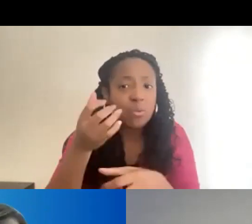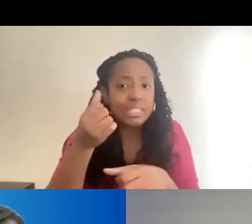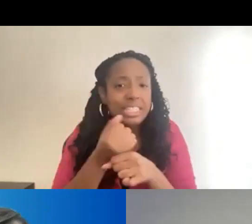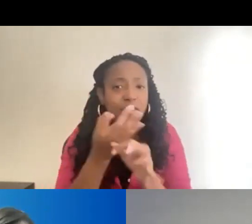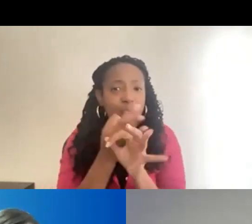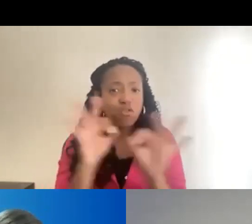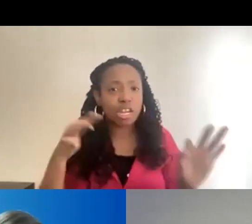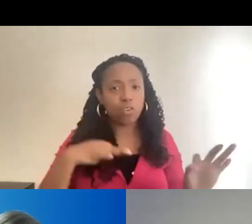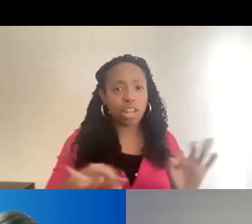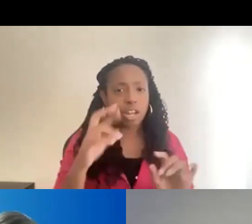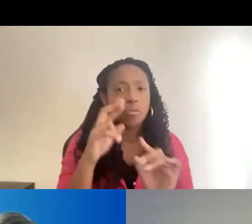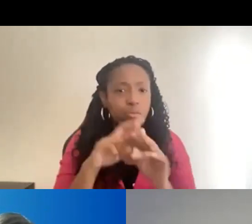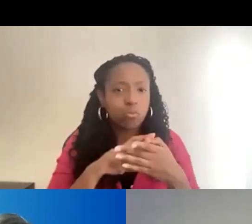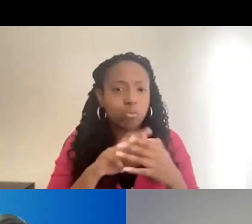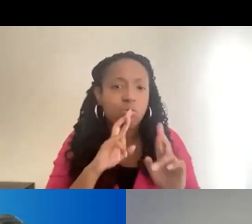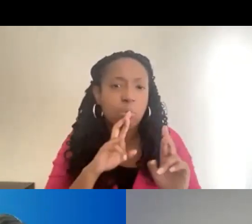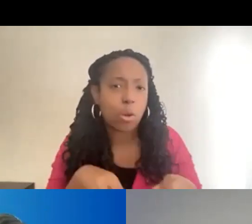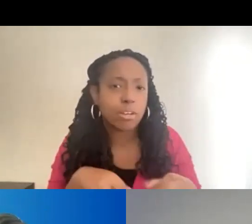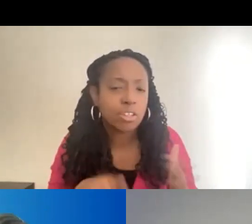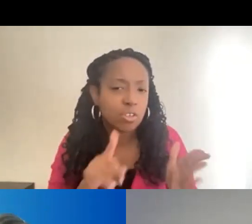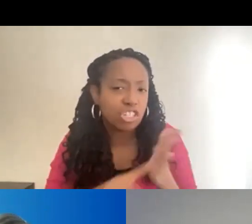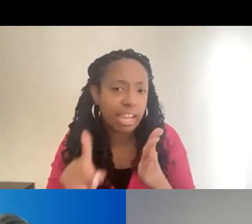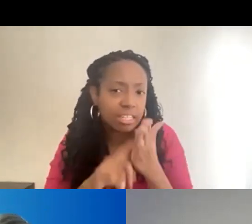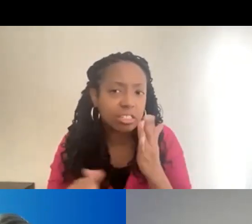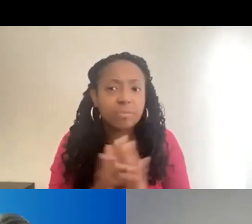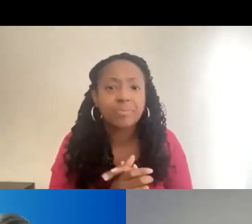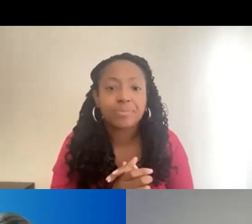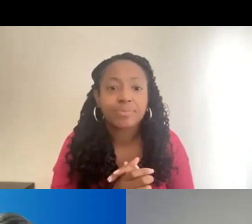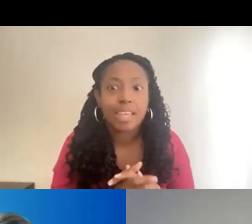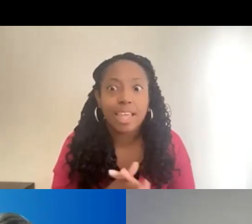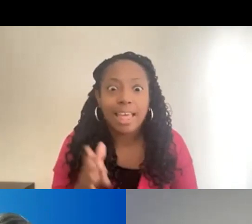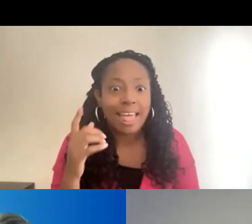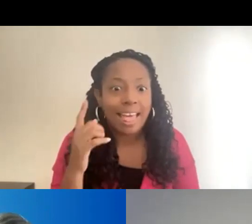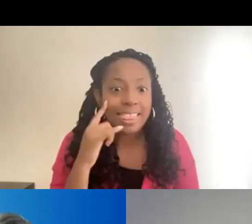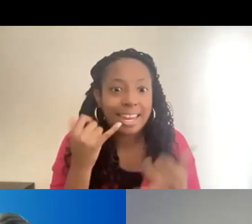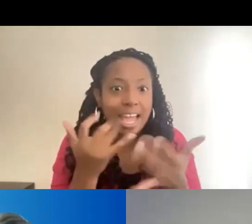it that's great I I know we're we're out of time here but I want to throw this question to both